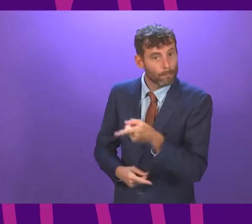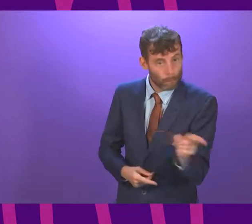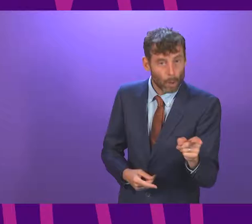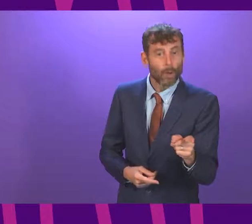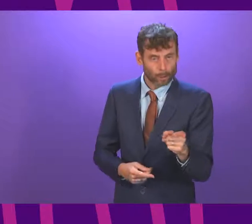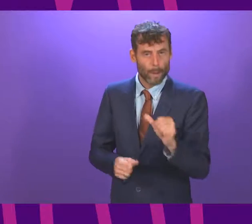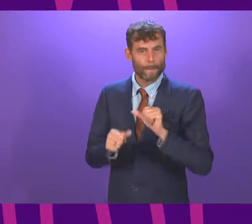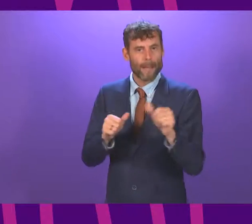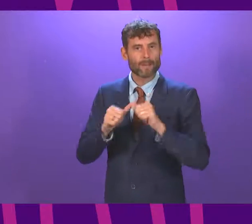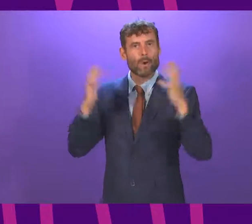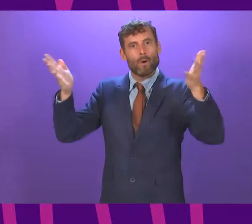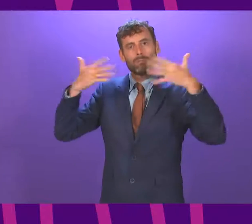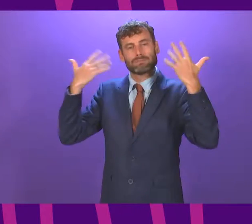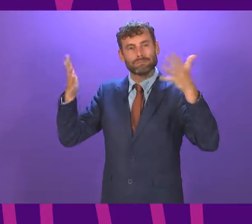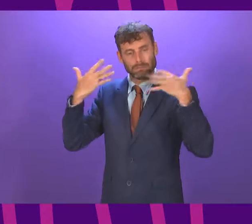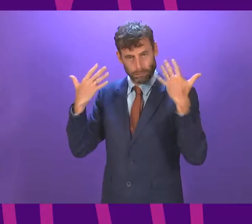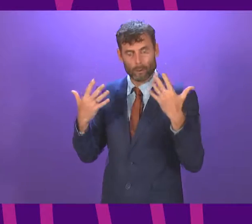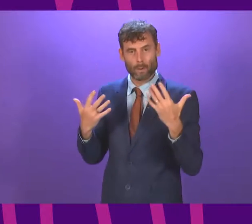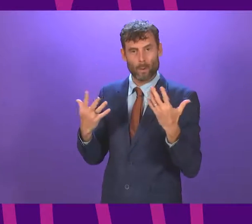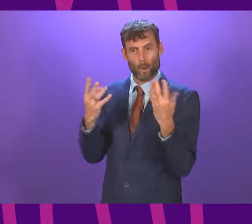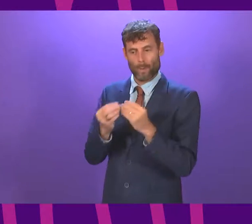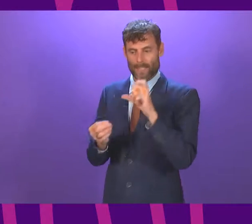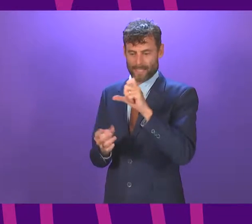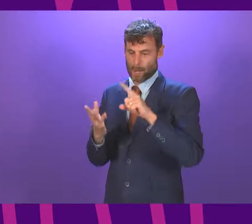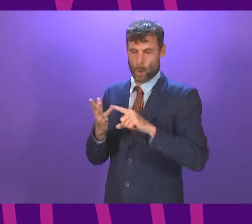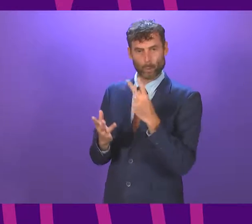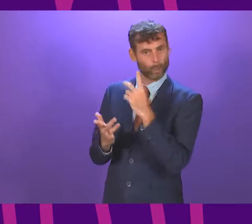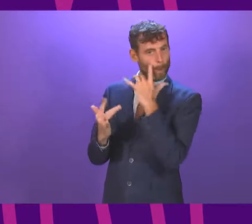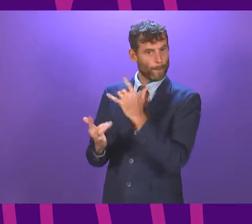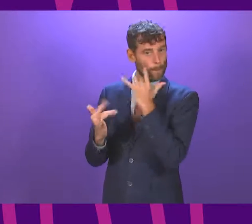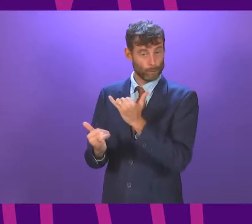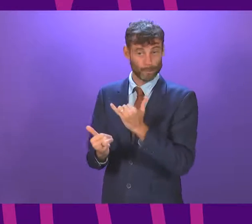A large number of local authorities have already done a lot of work on the matter over